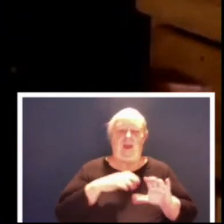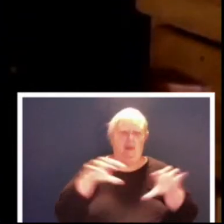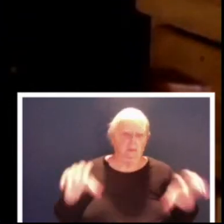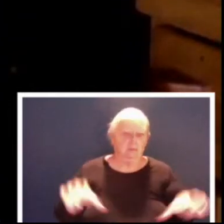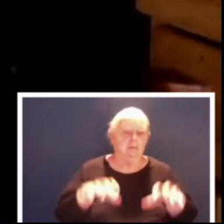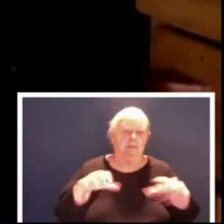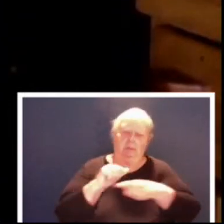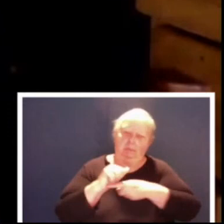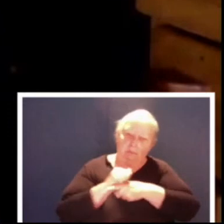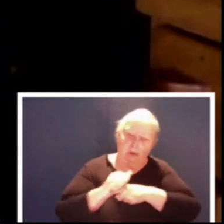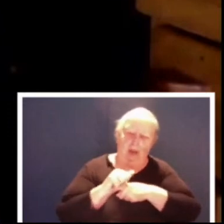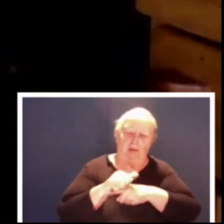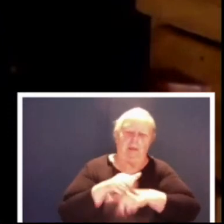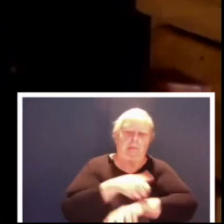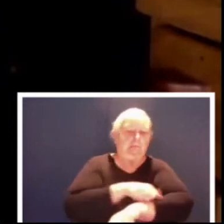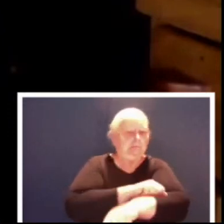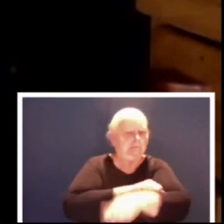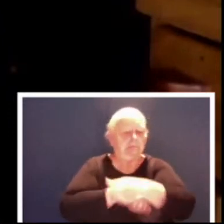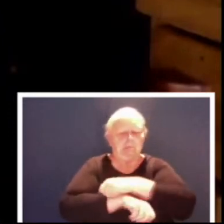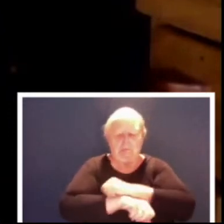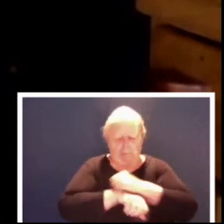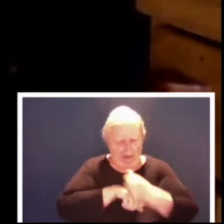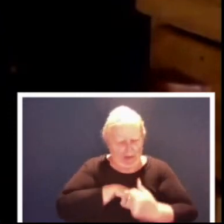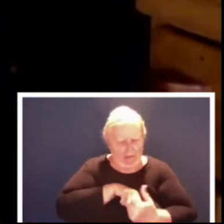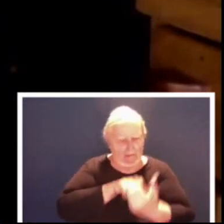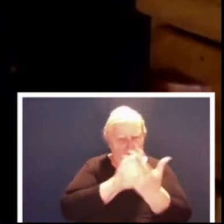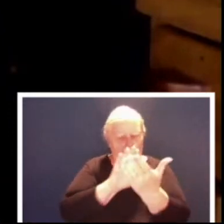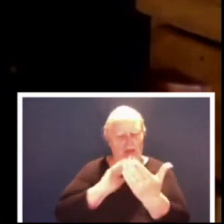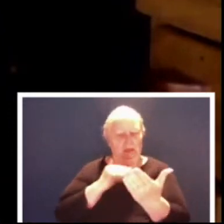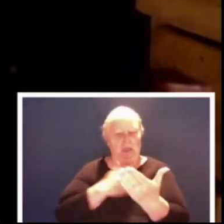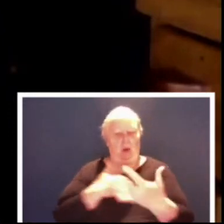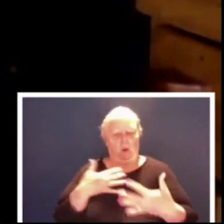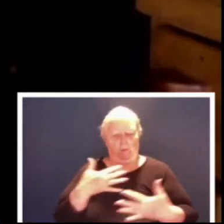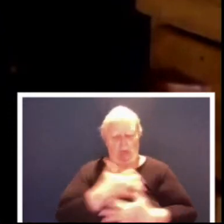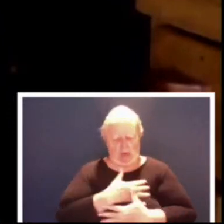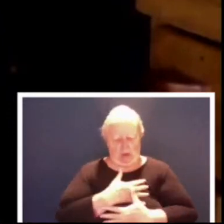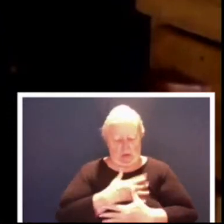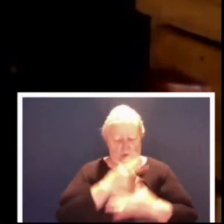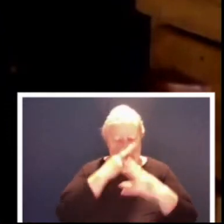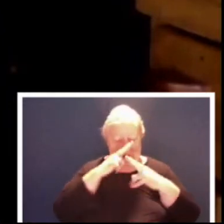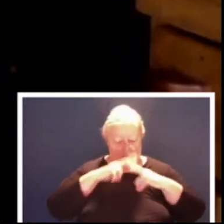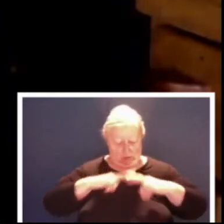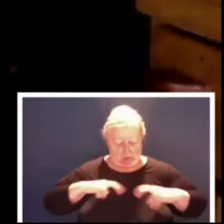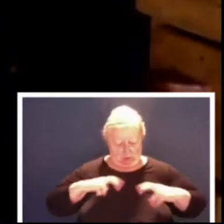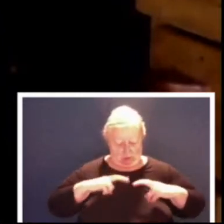of facing our own fears and going within. Like, peace can only be, it's like the opposite.